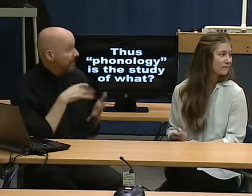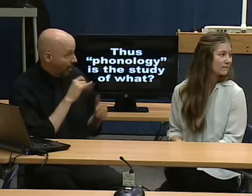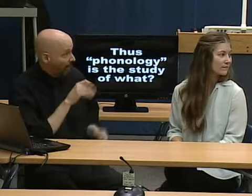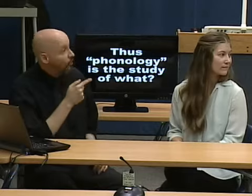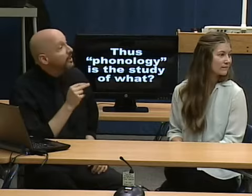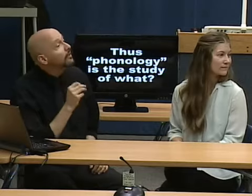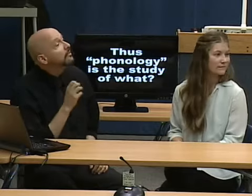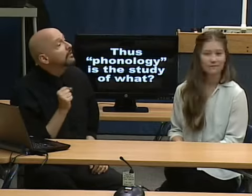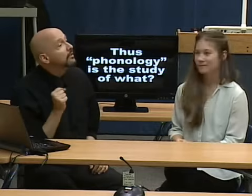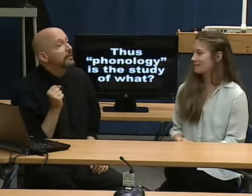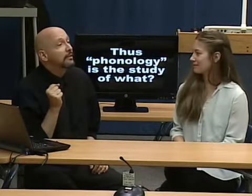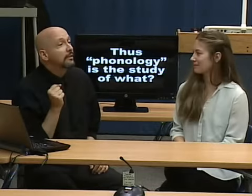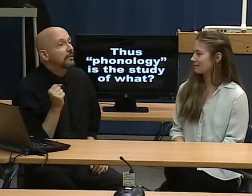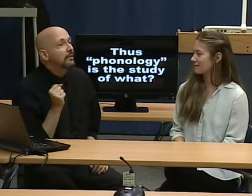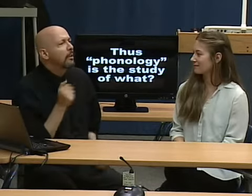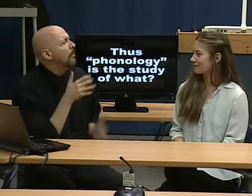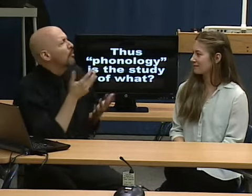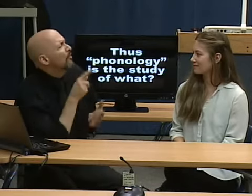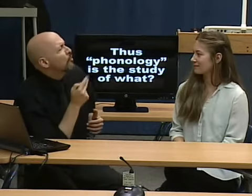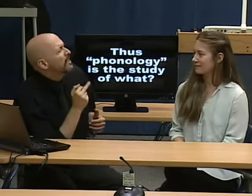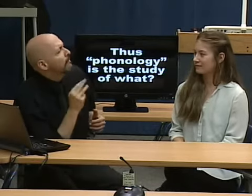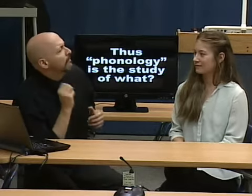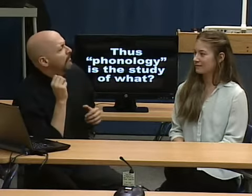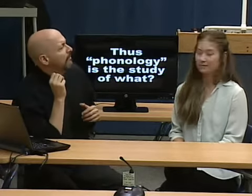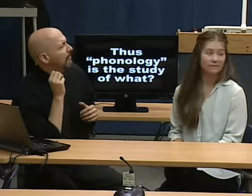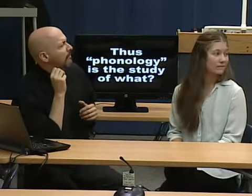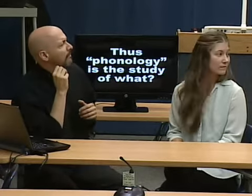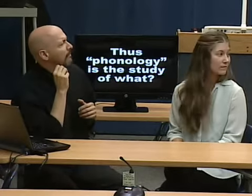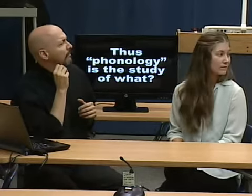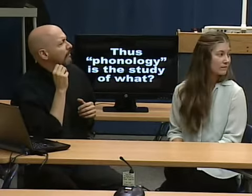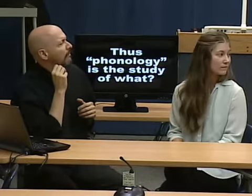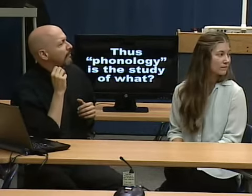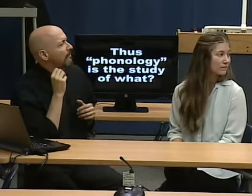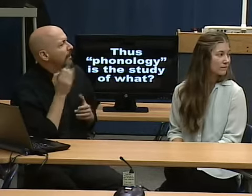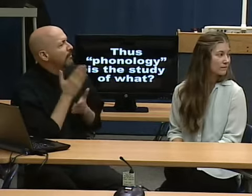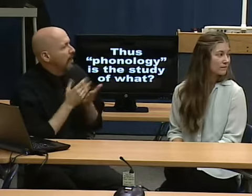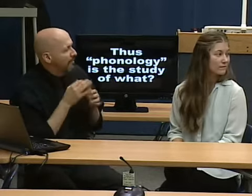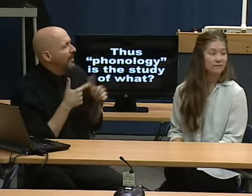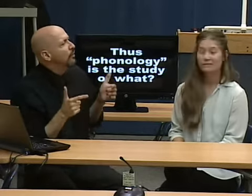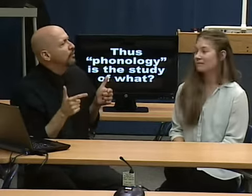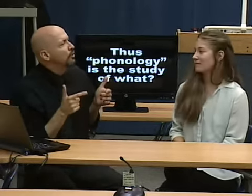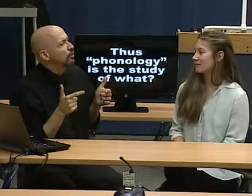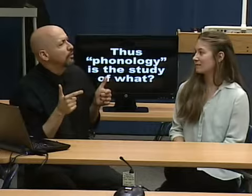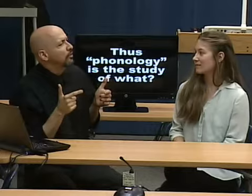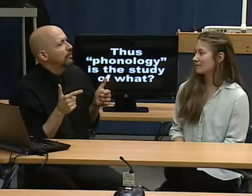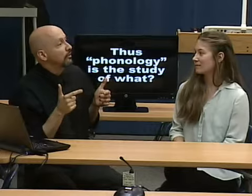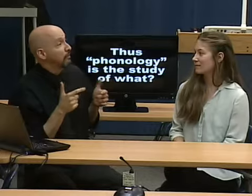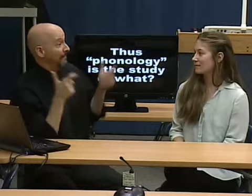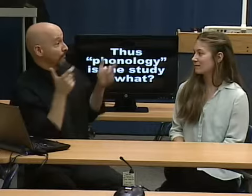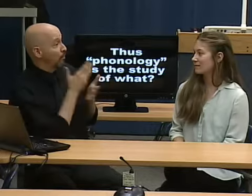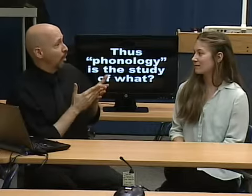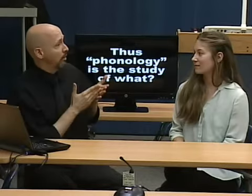P-H-O-N-E-M-E-S? But what are phonemes? A part of language. A big part?